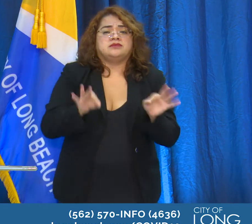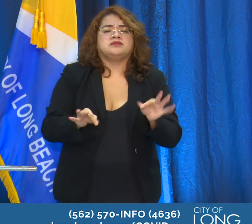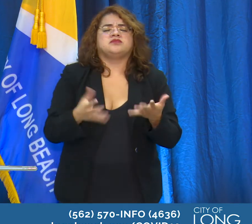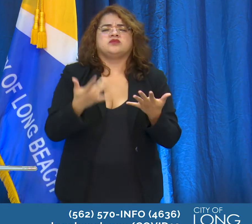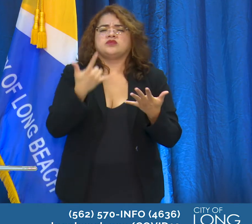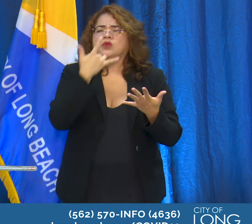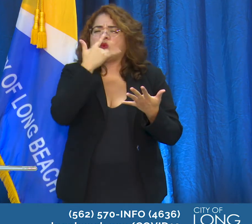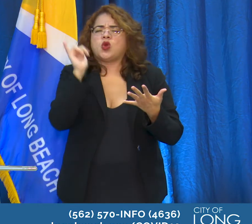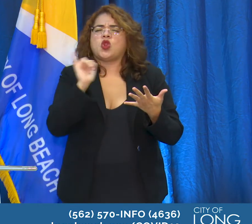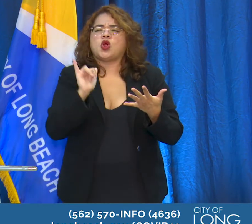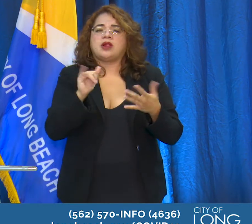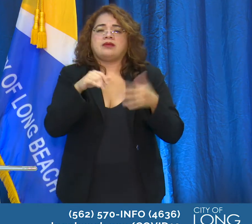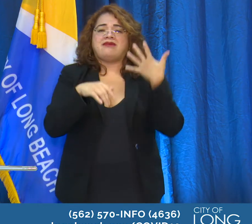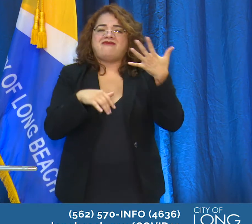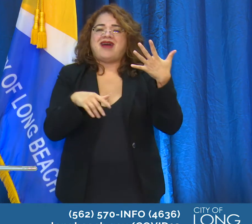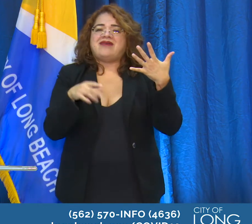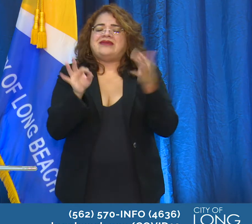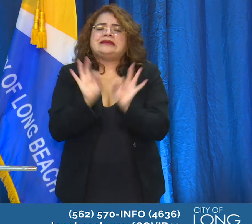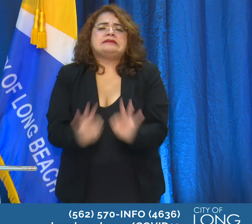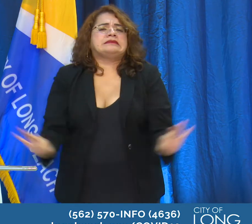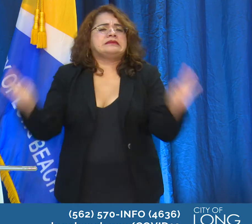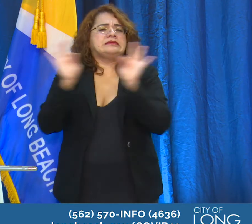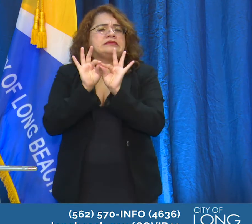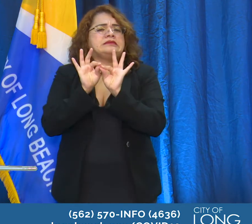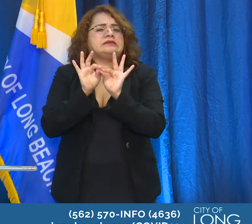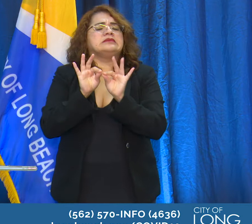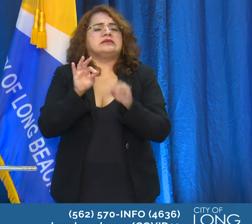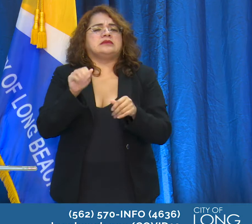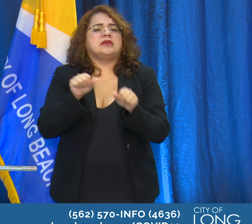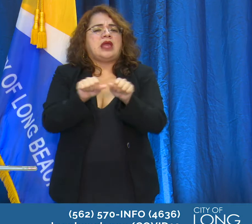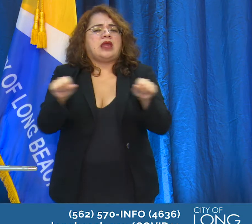So the protocol has five key areas that must be addressed by each school site.